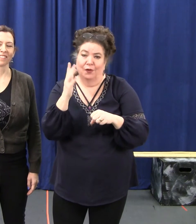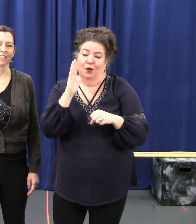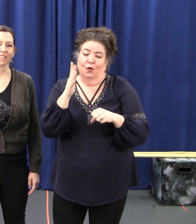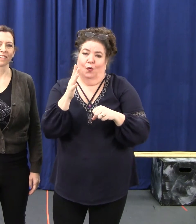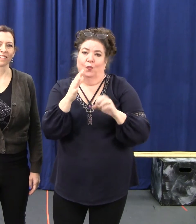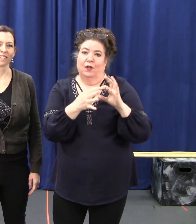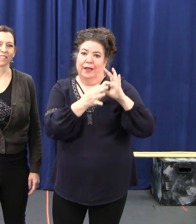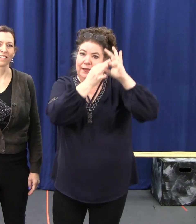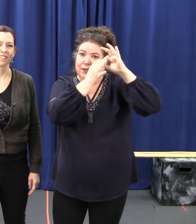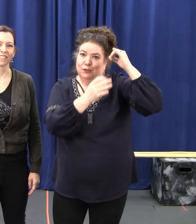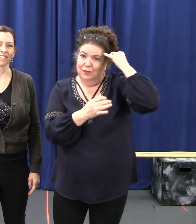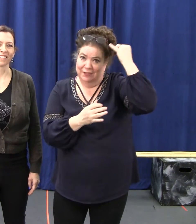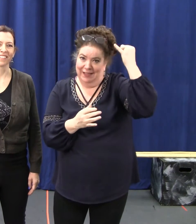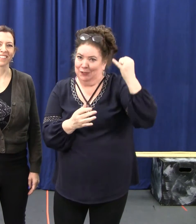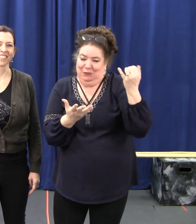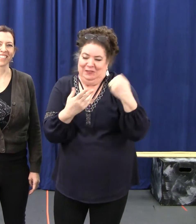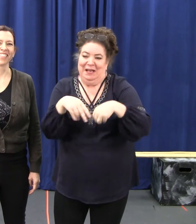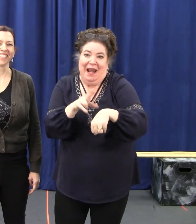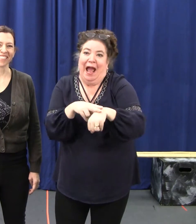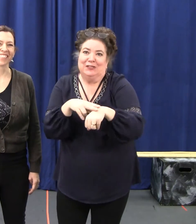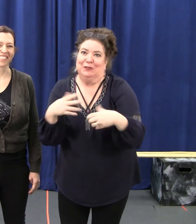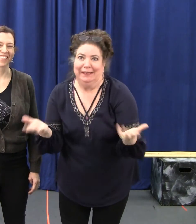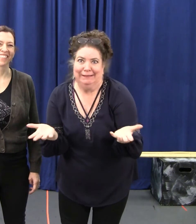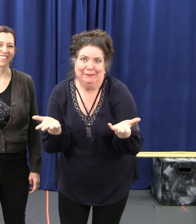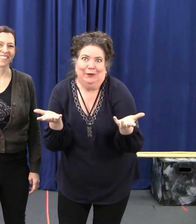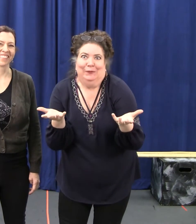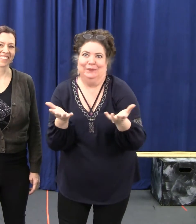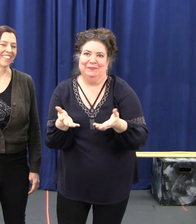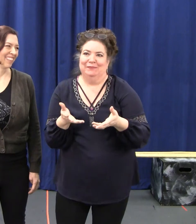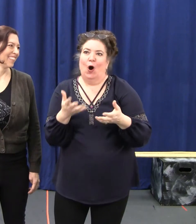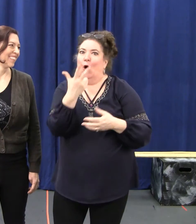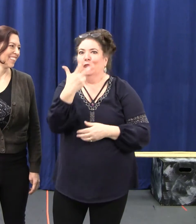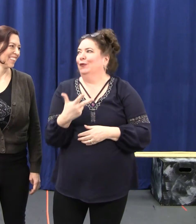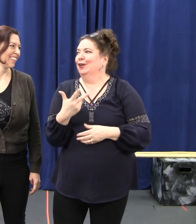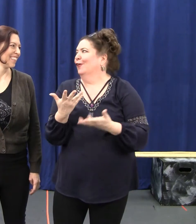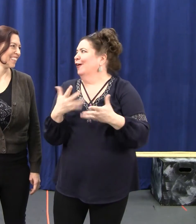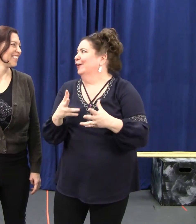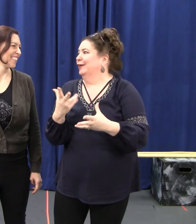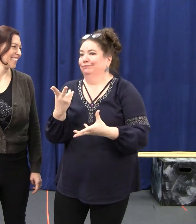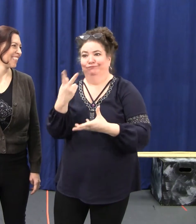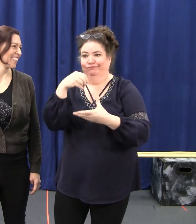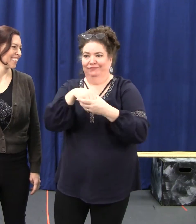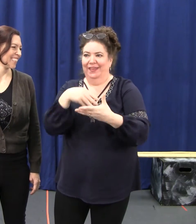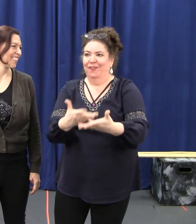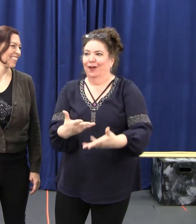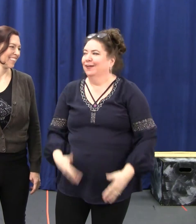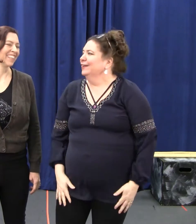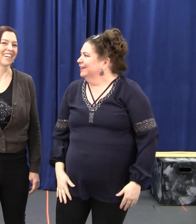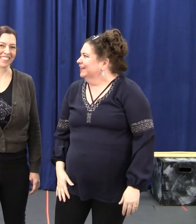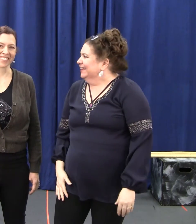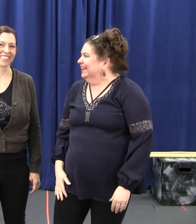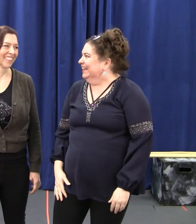it, will engage your intellectual skill, naturally! All three are already in there! (Heather)